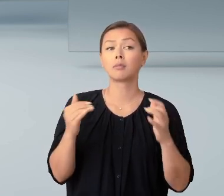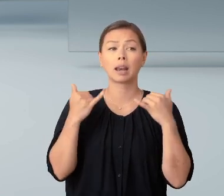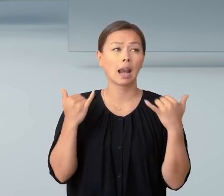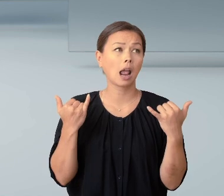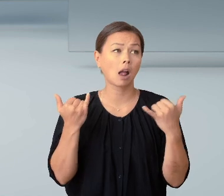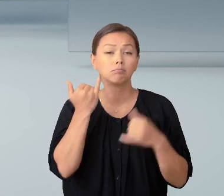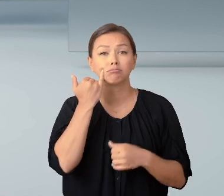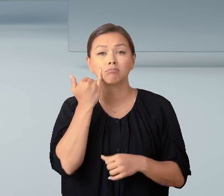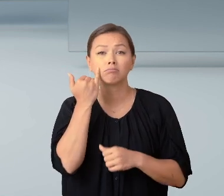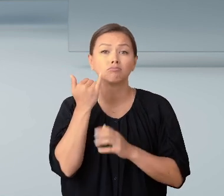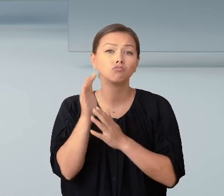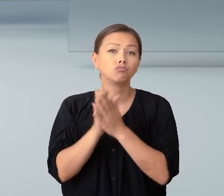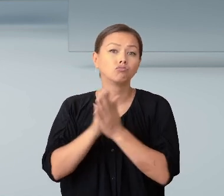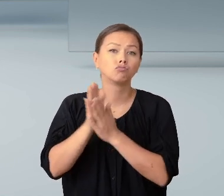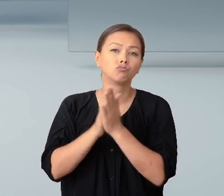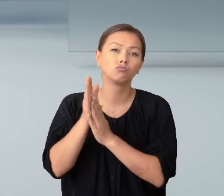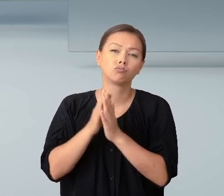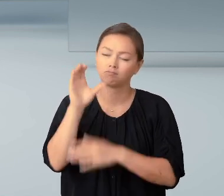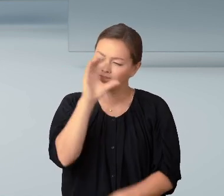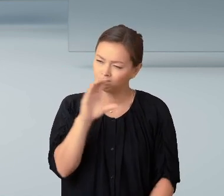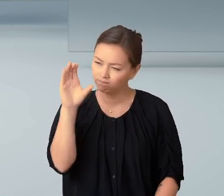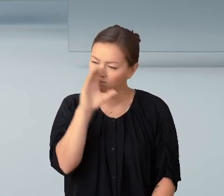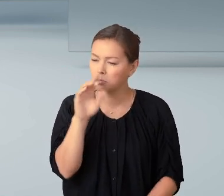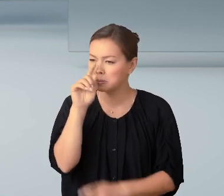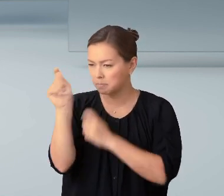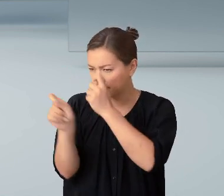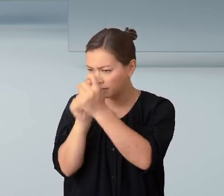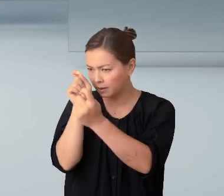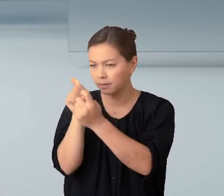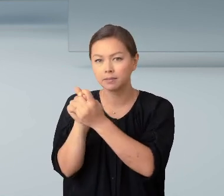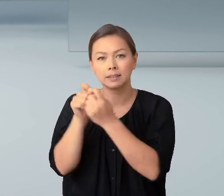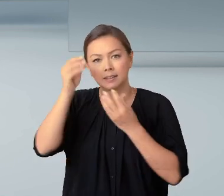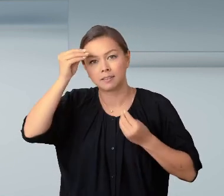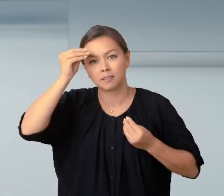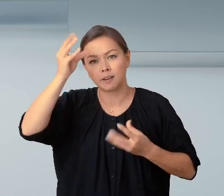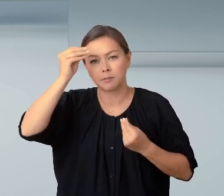information here in this item card, and I'm not so sure about